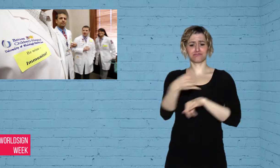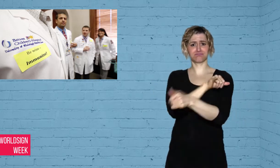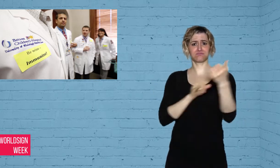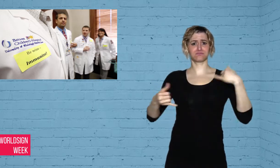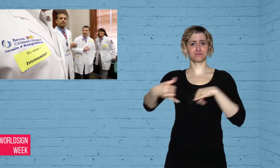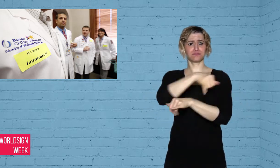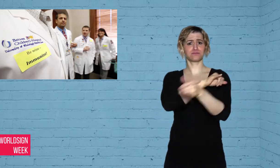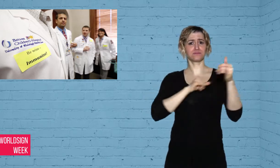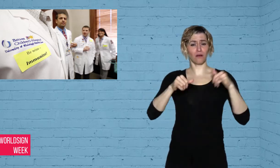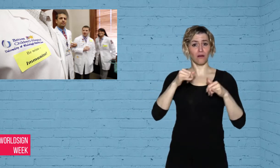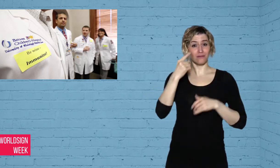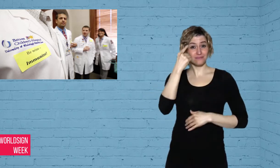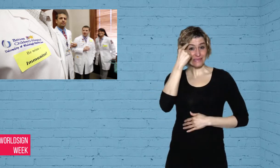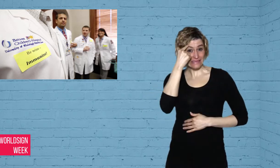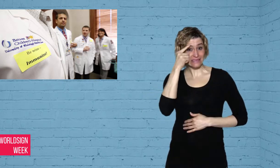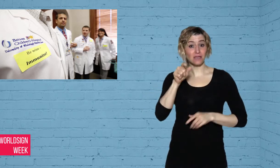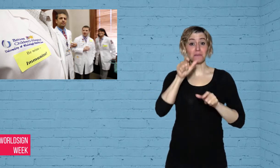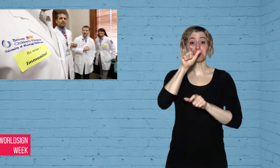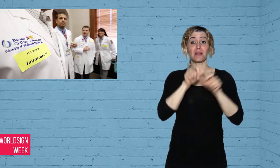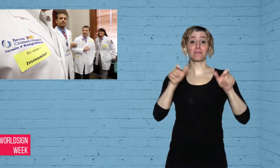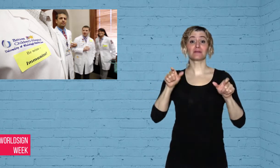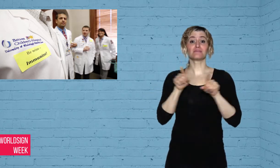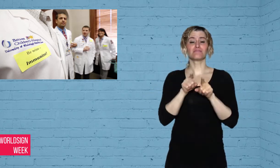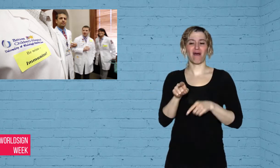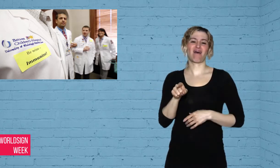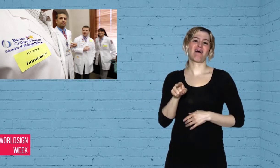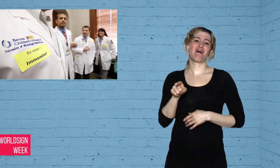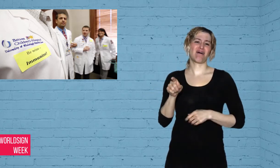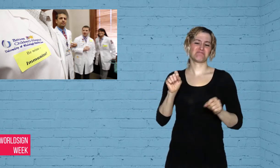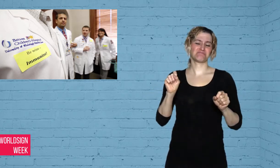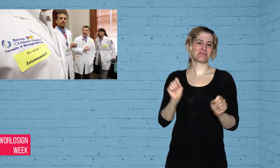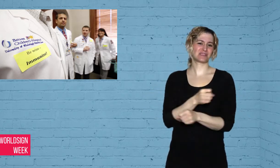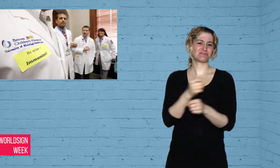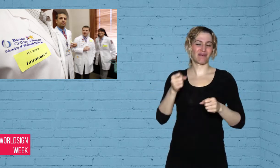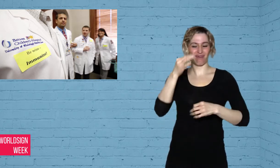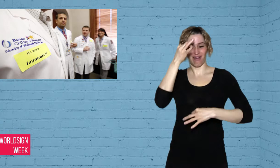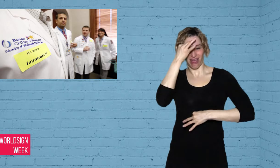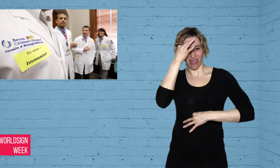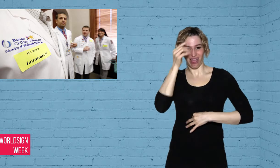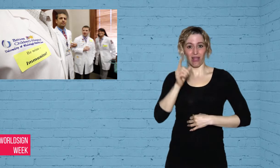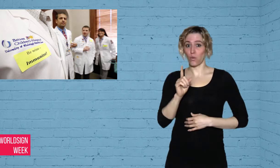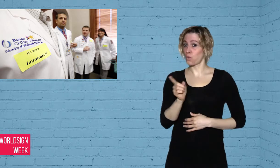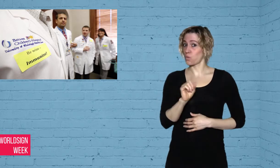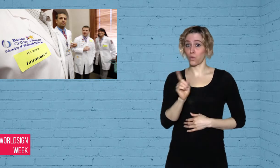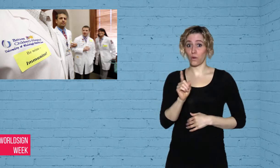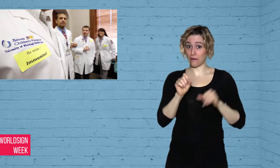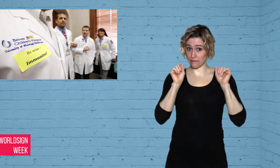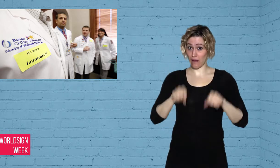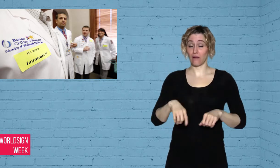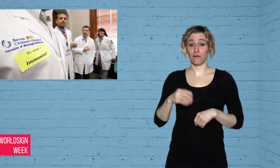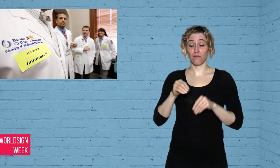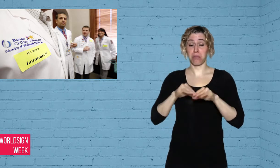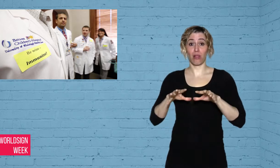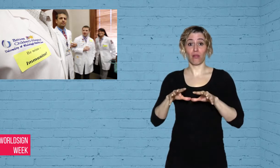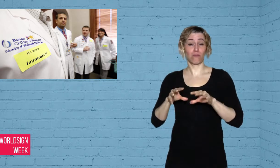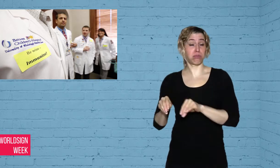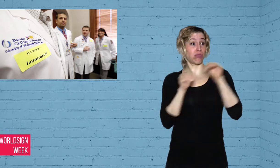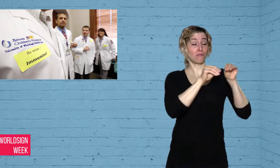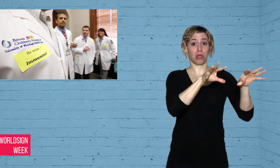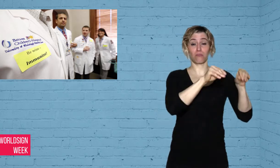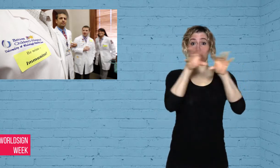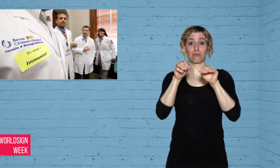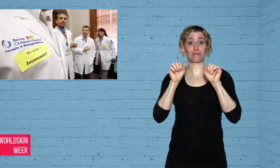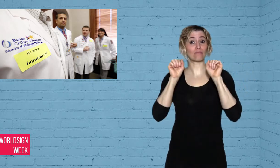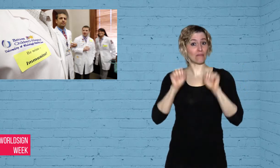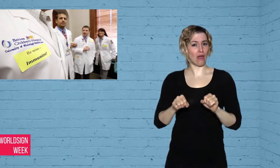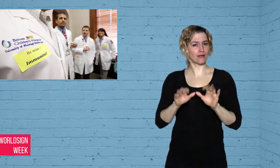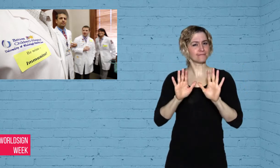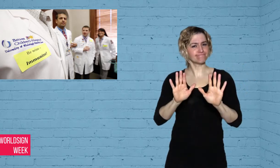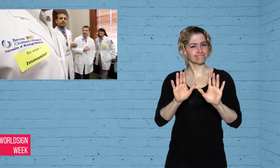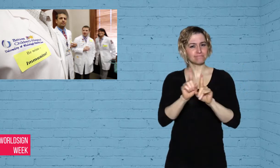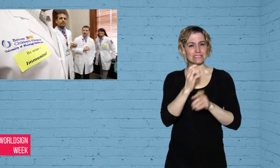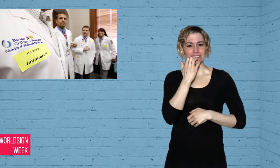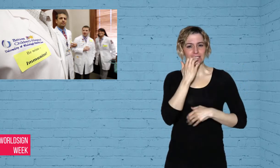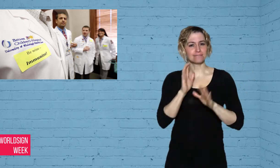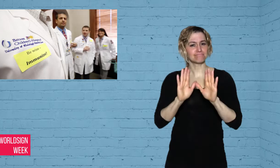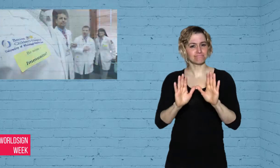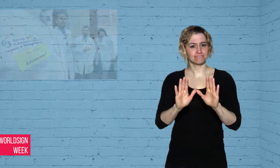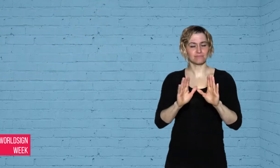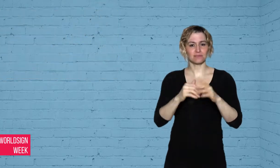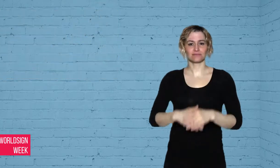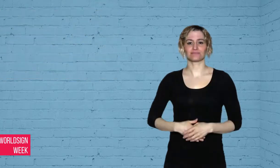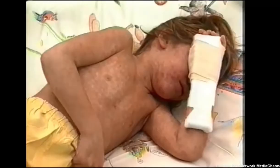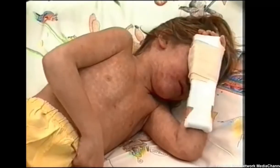beyond the reach” of the disease.